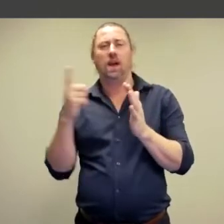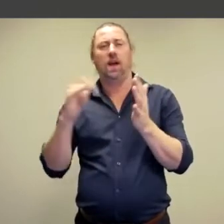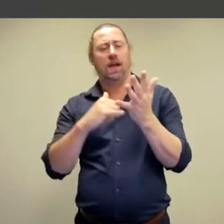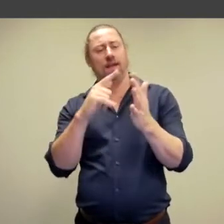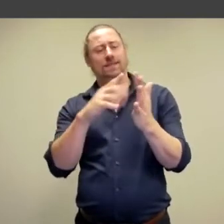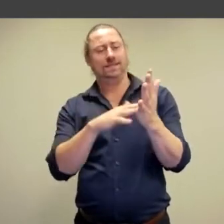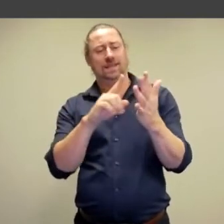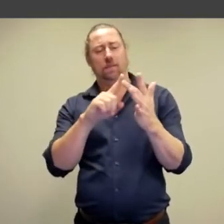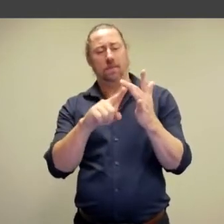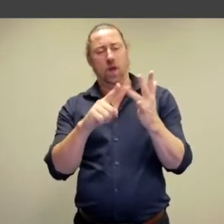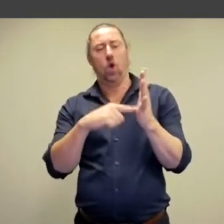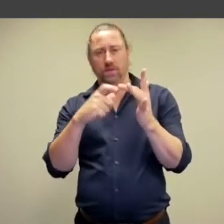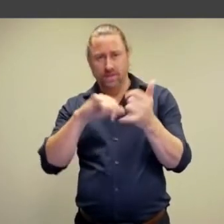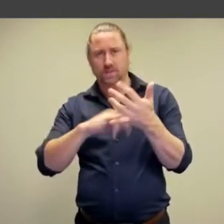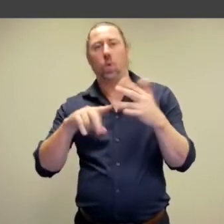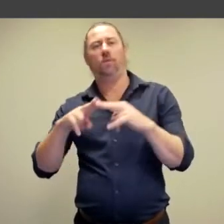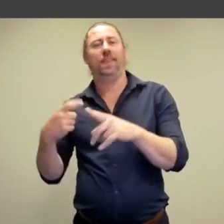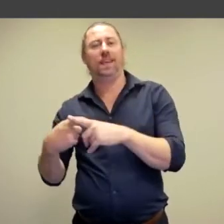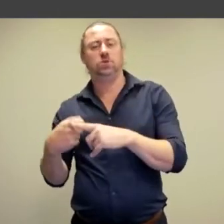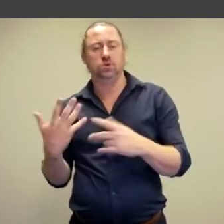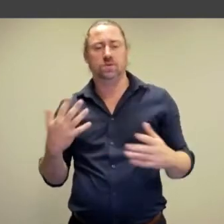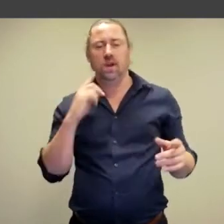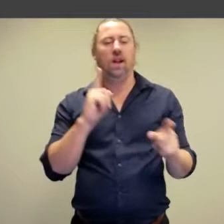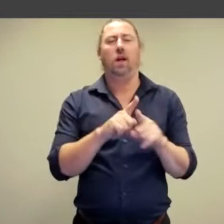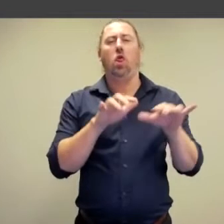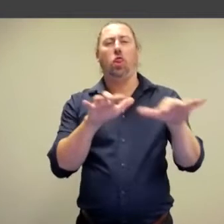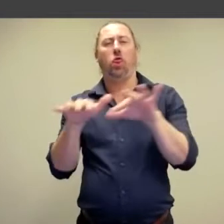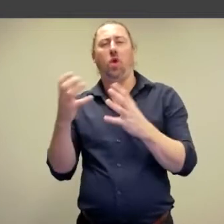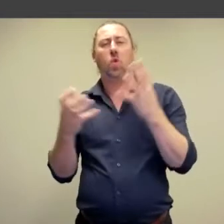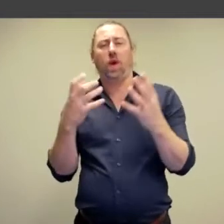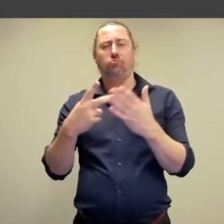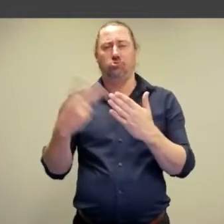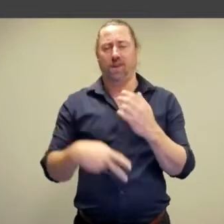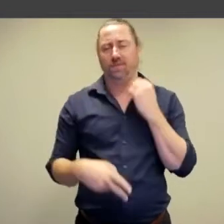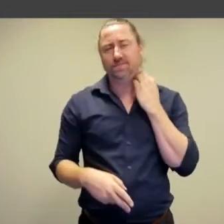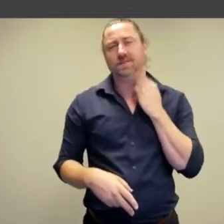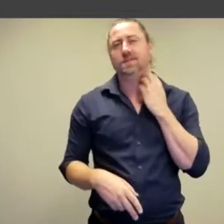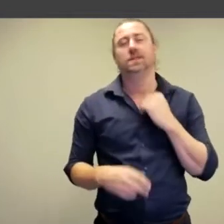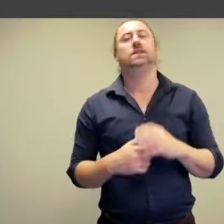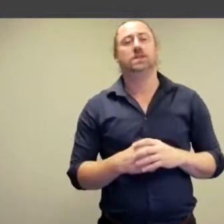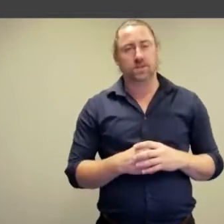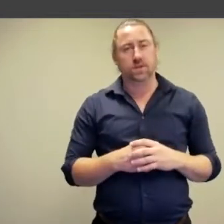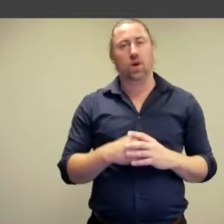parody of cooking shows and she's